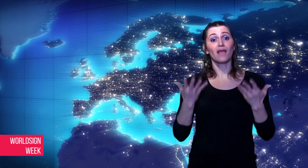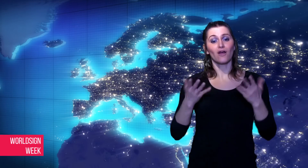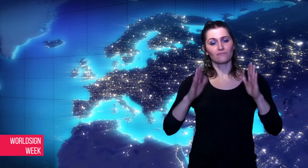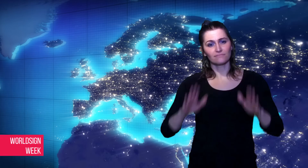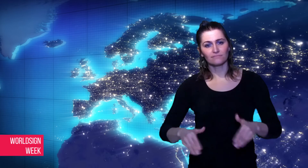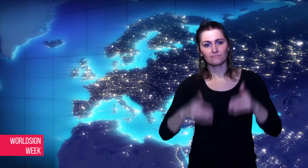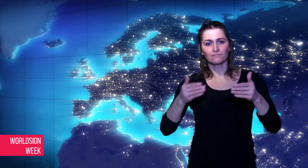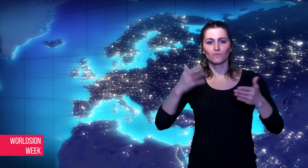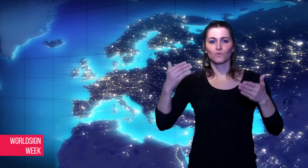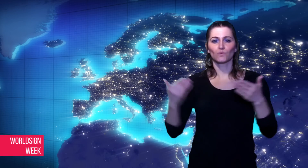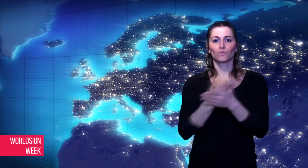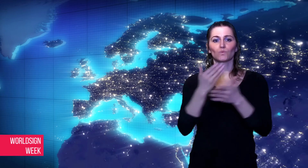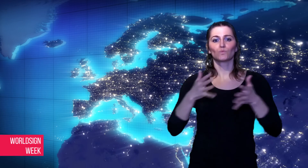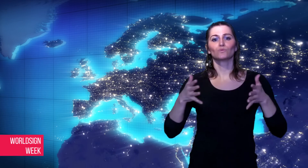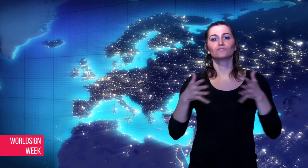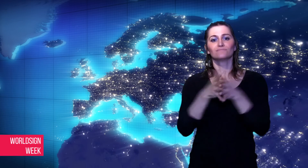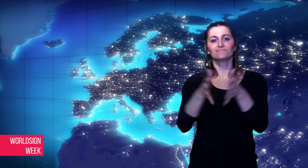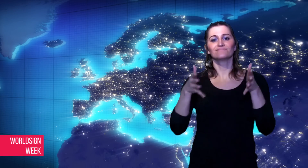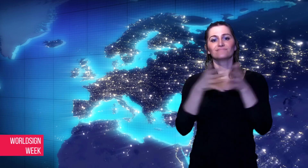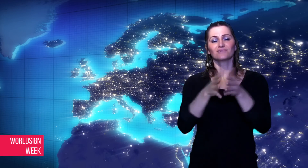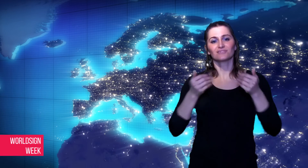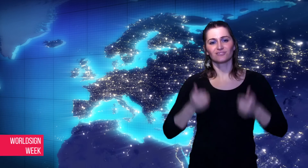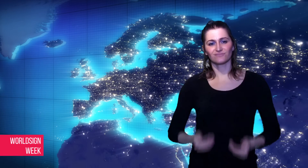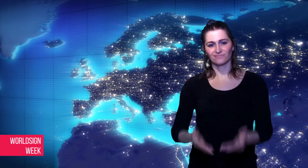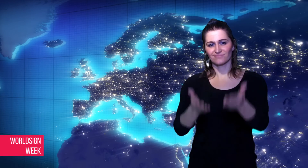Now, let’s go to next story.